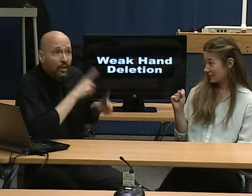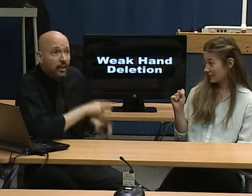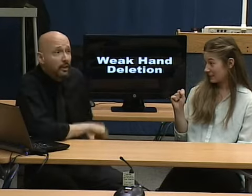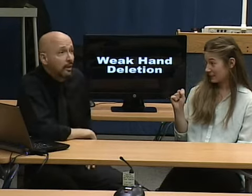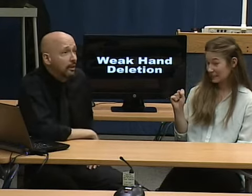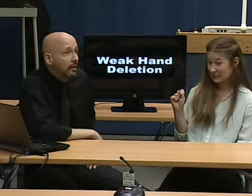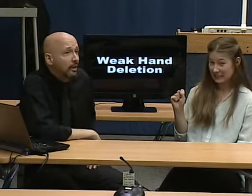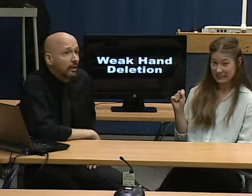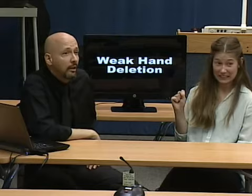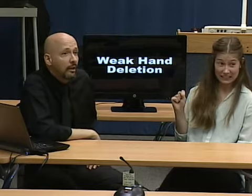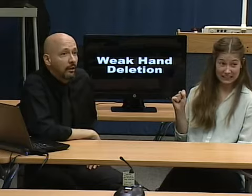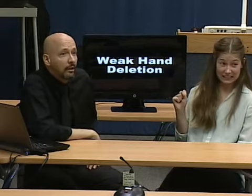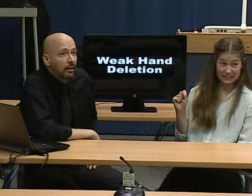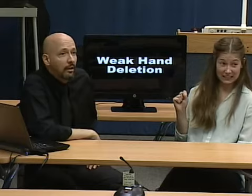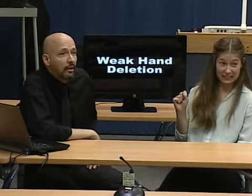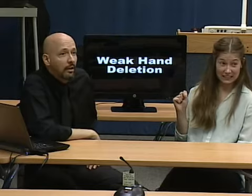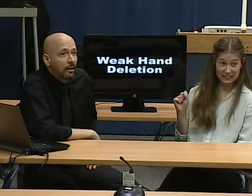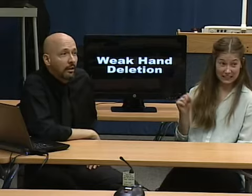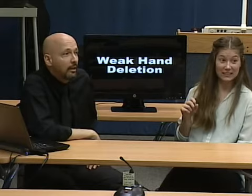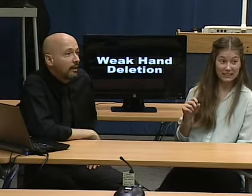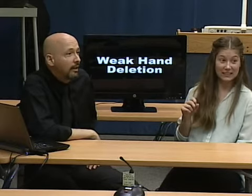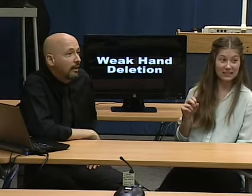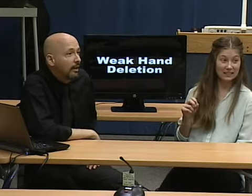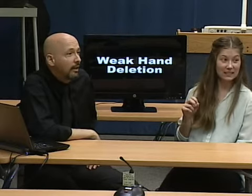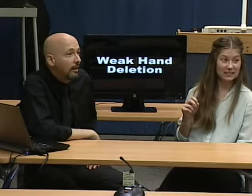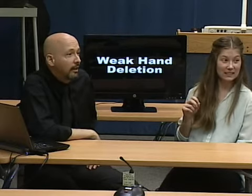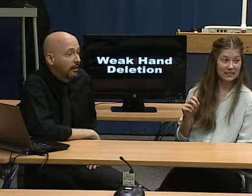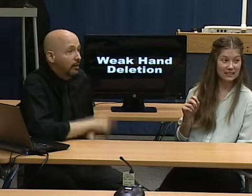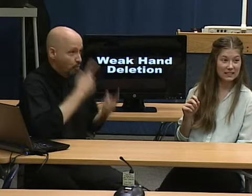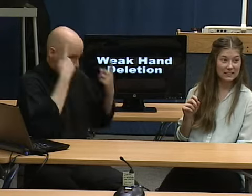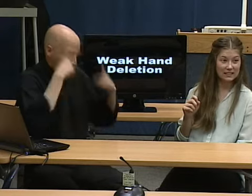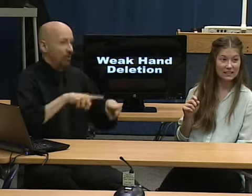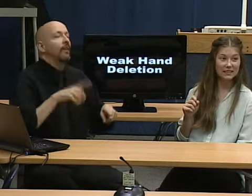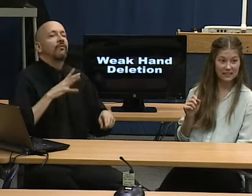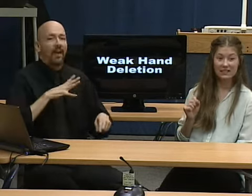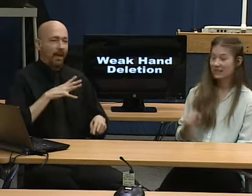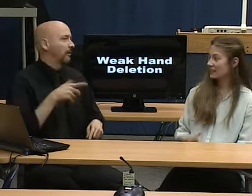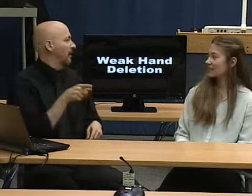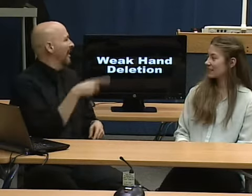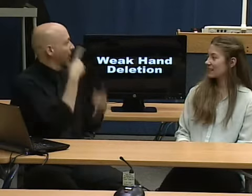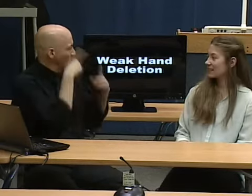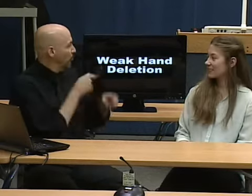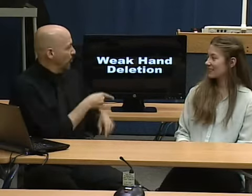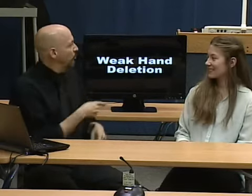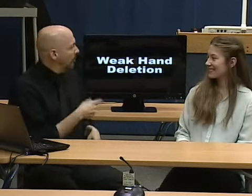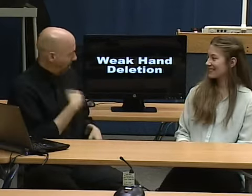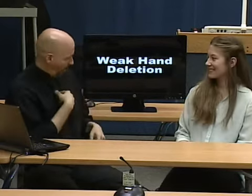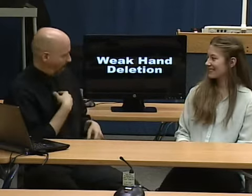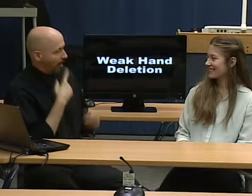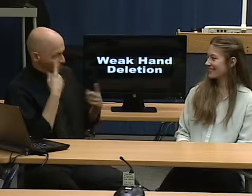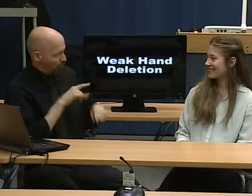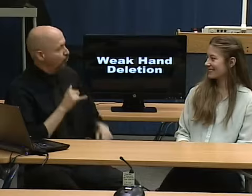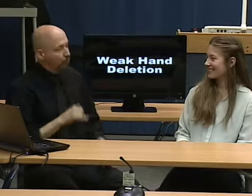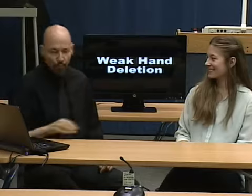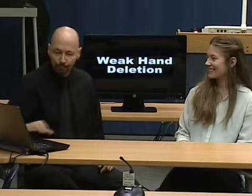Do you agree? Yes? You agree. Fine. They agree with you. I agree with you, too.